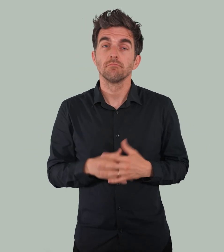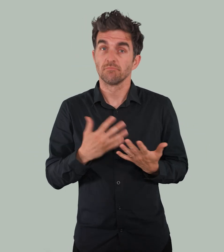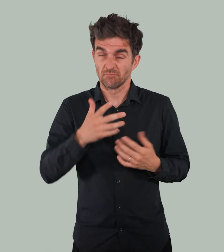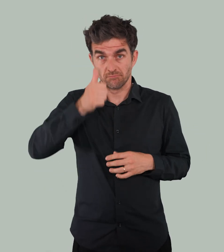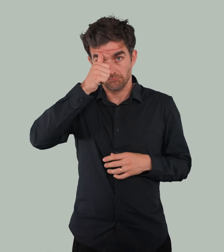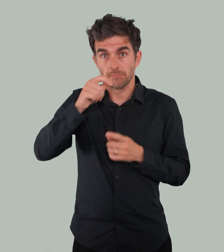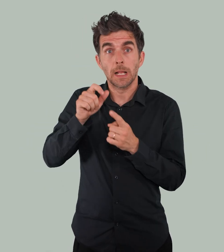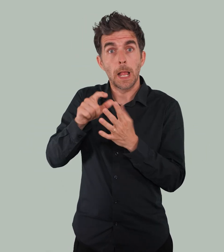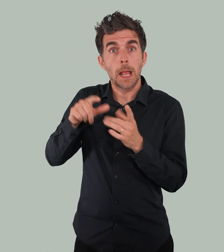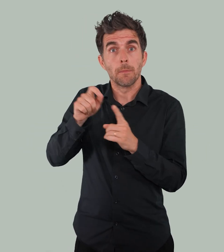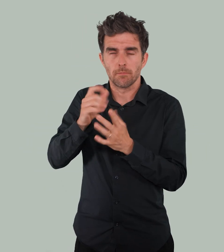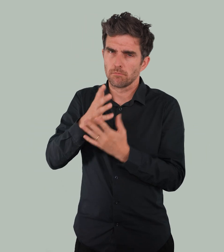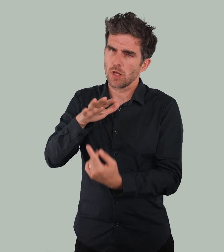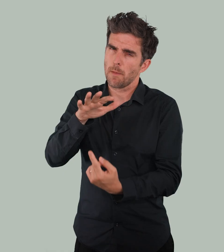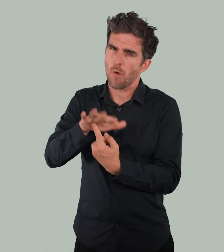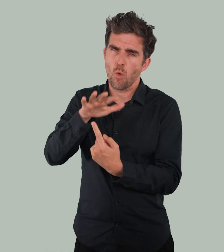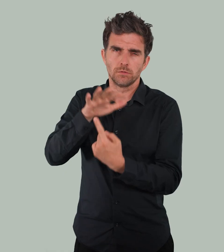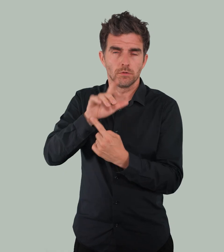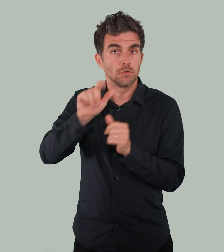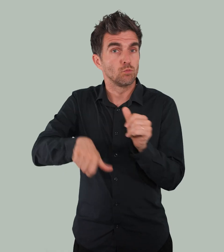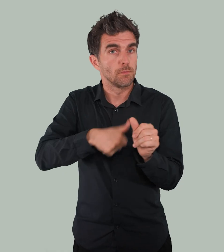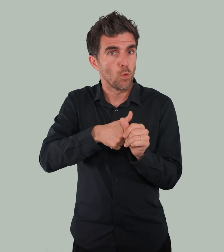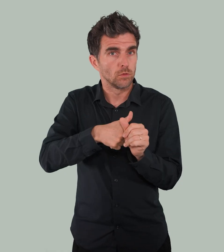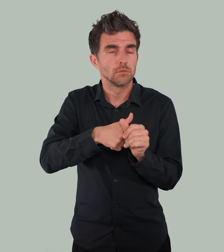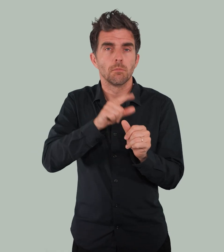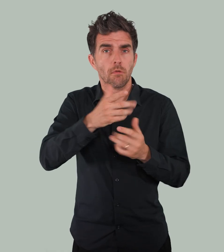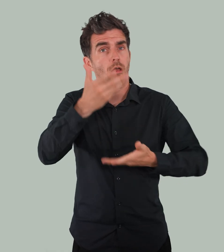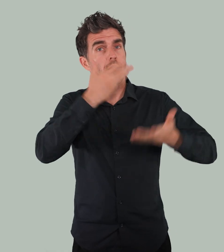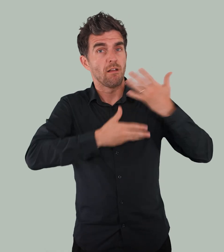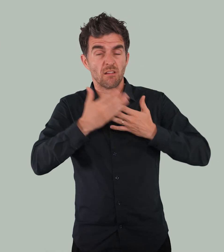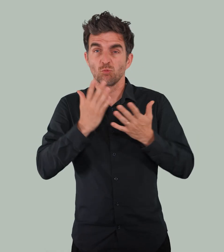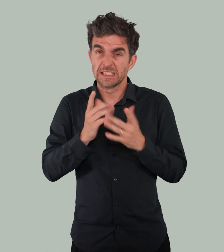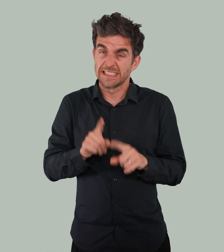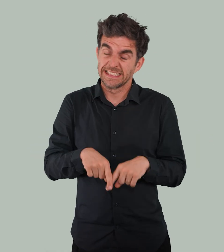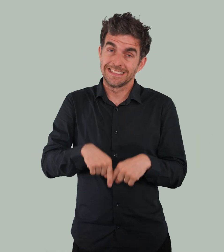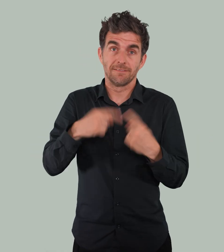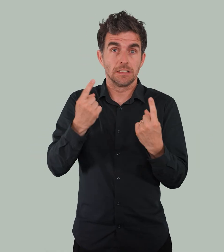While they recognise PIP as an important form of support, they describe a difference